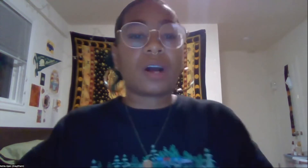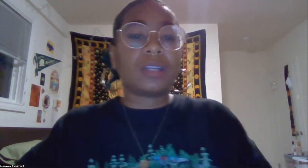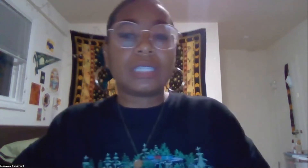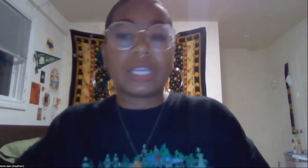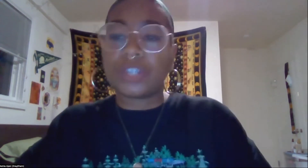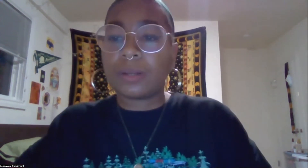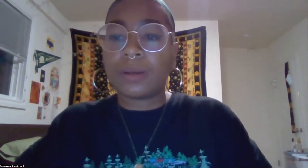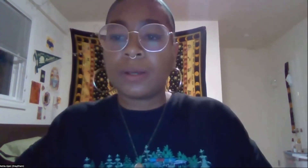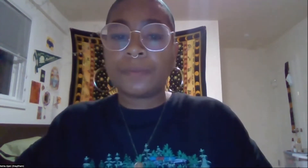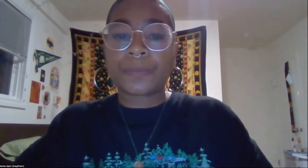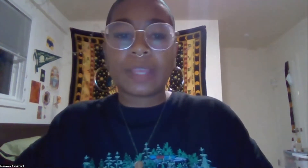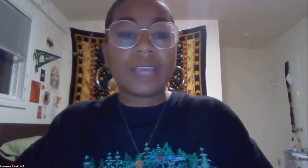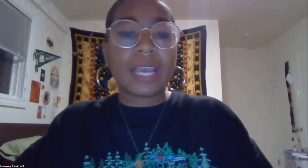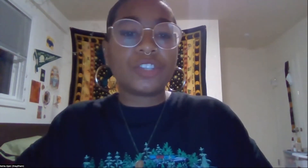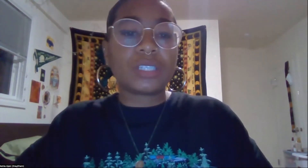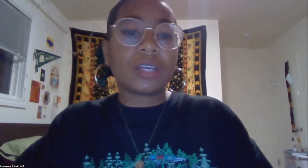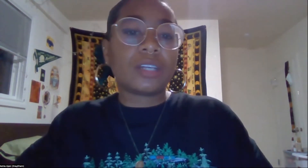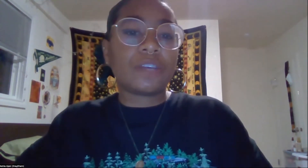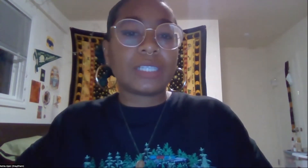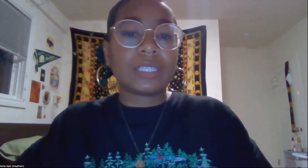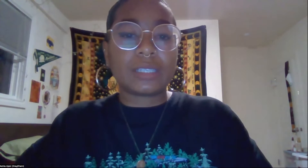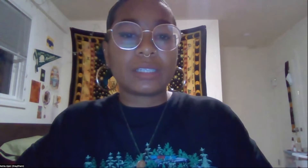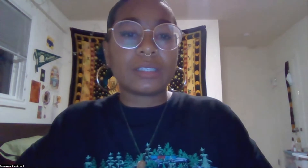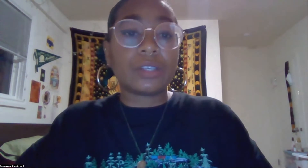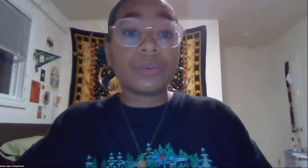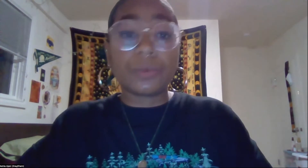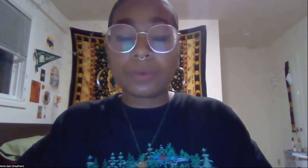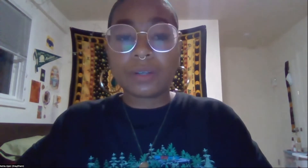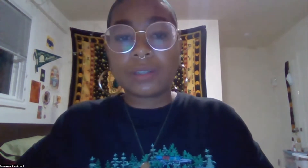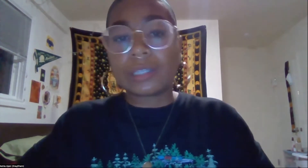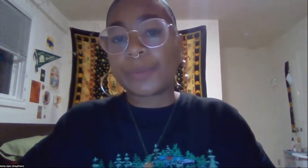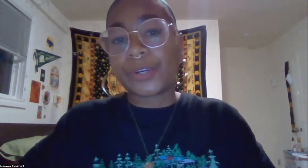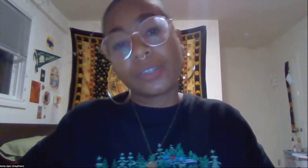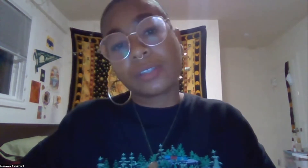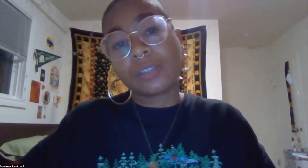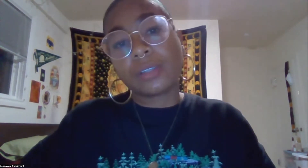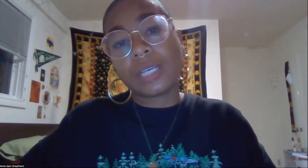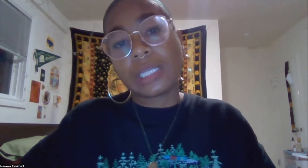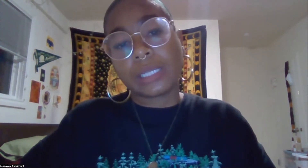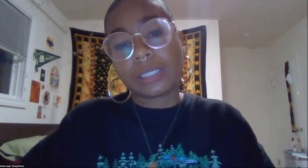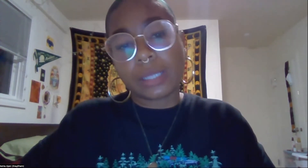condensation. in the ancient sludge of existence, you disperse Endlessly